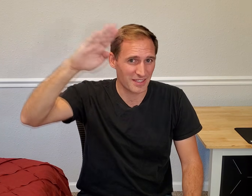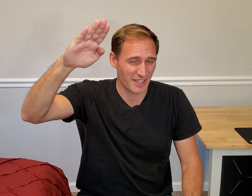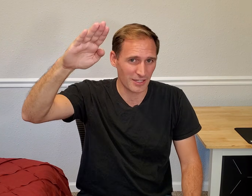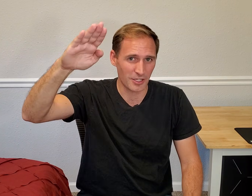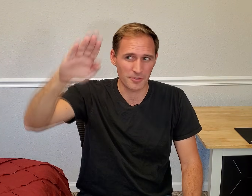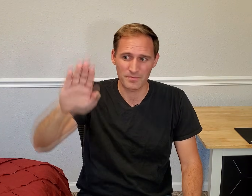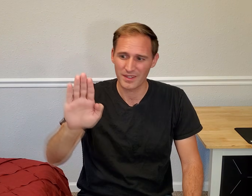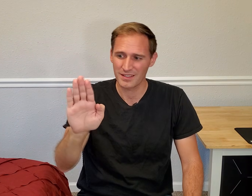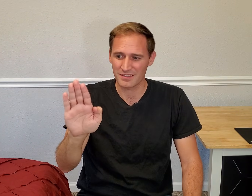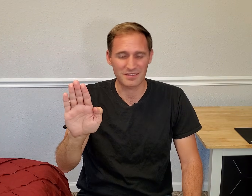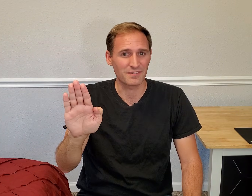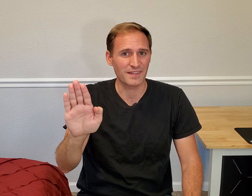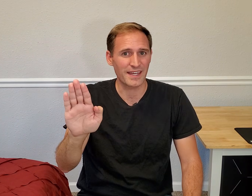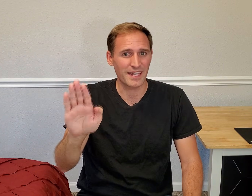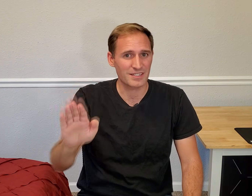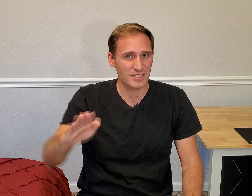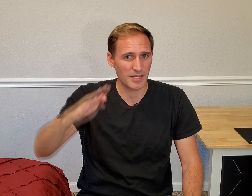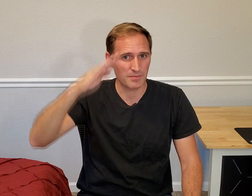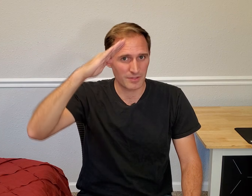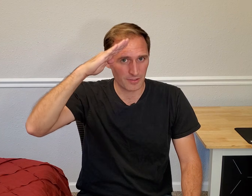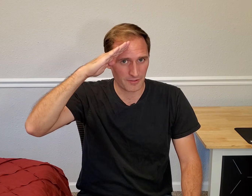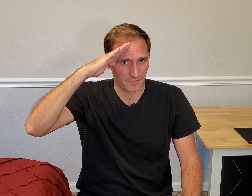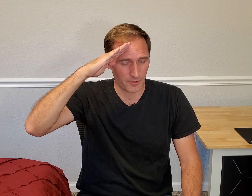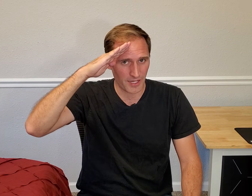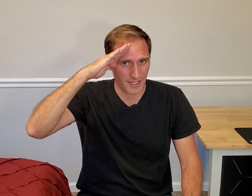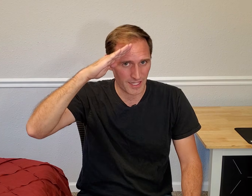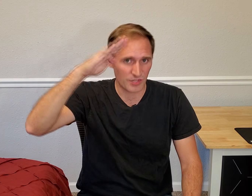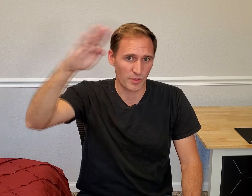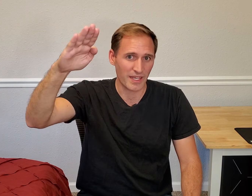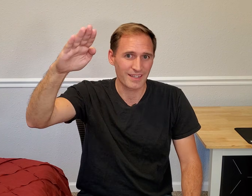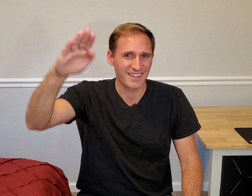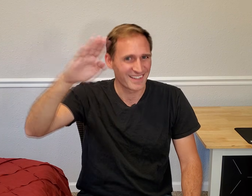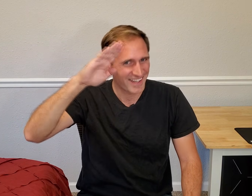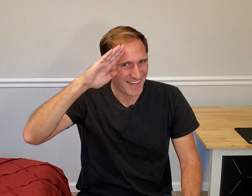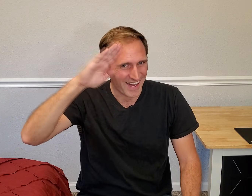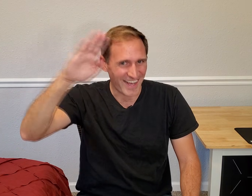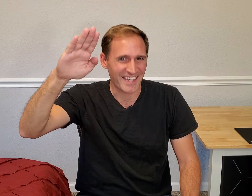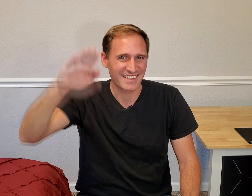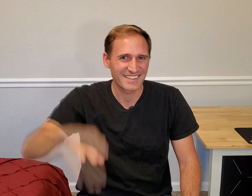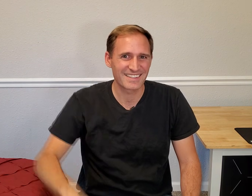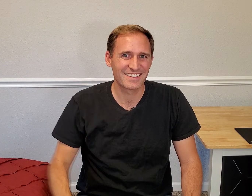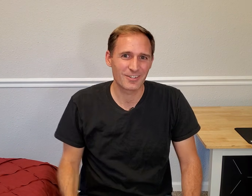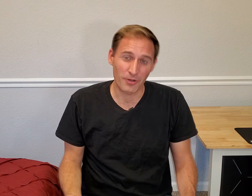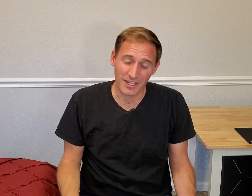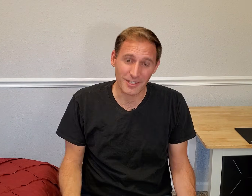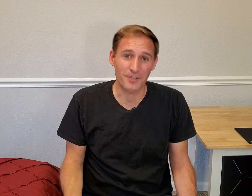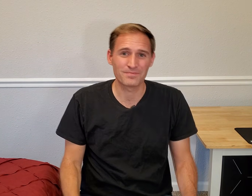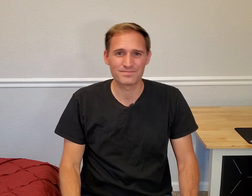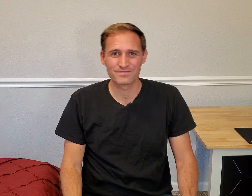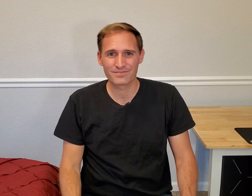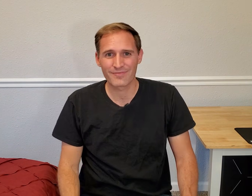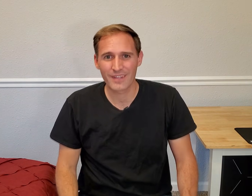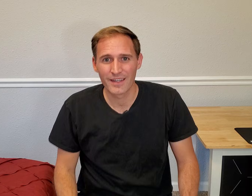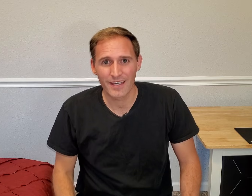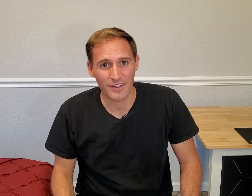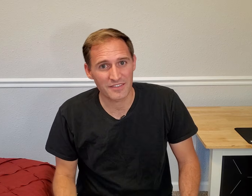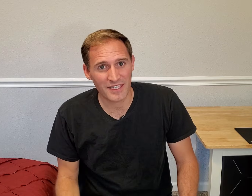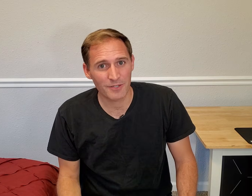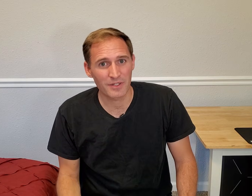say hello just a flat handshape to your forehead and away. Hi or hello. The second